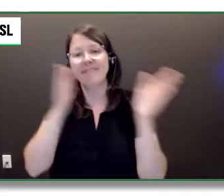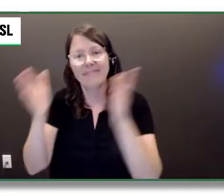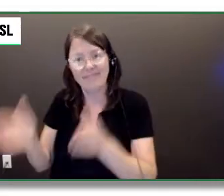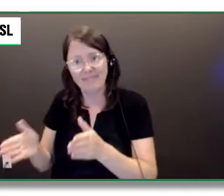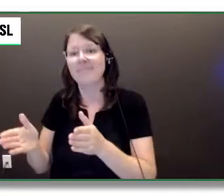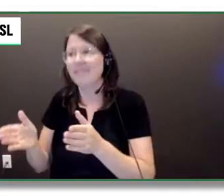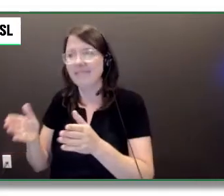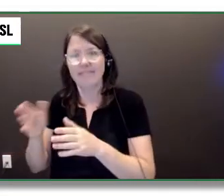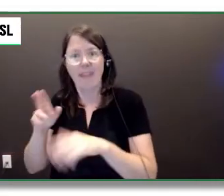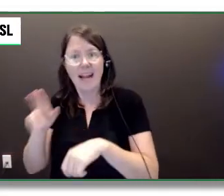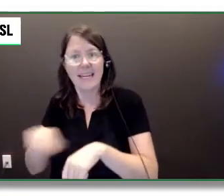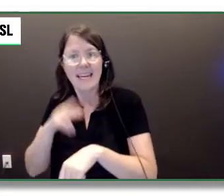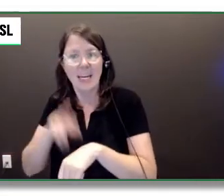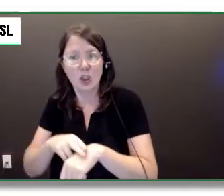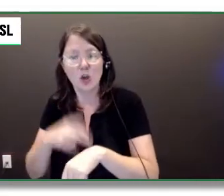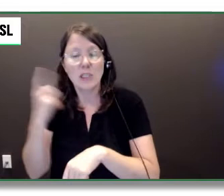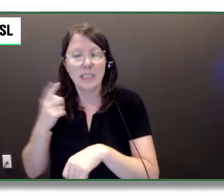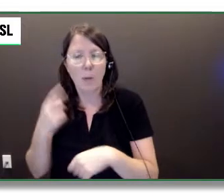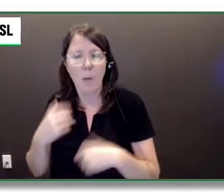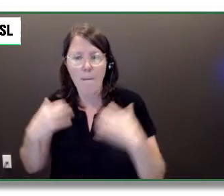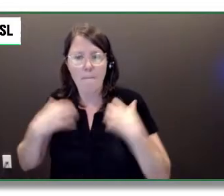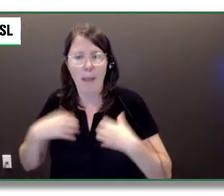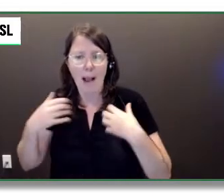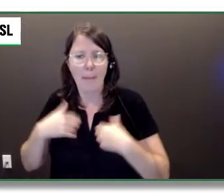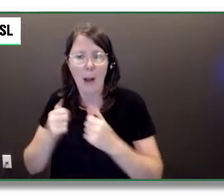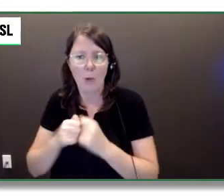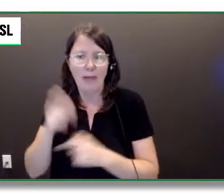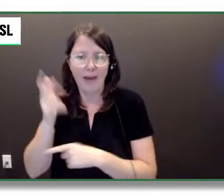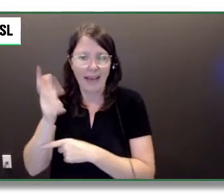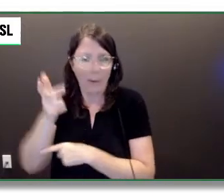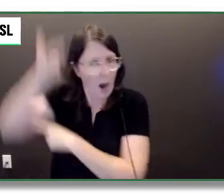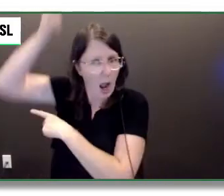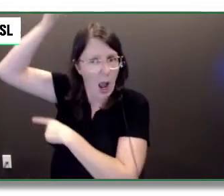nature conservancy of Canada. They've compiled these virtual hikes using